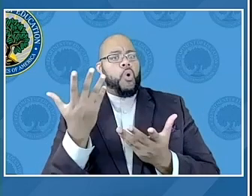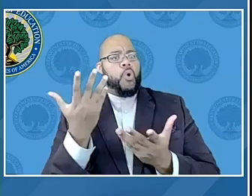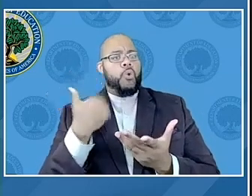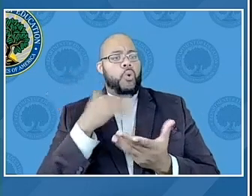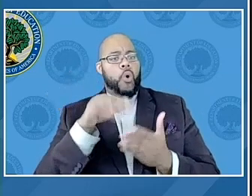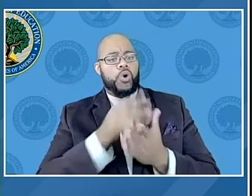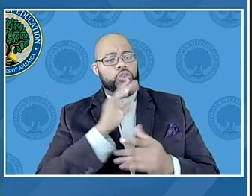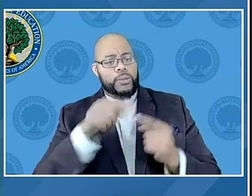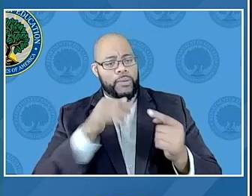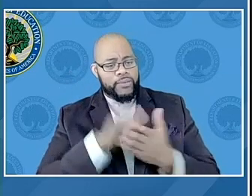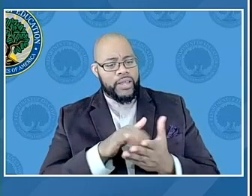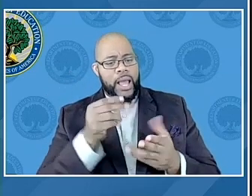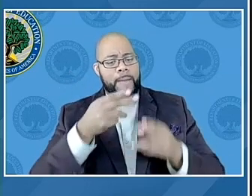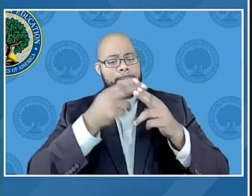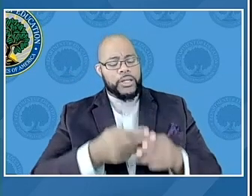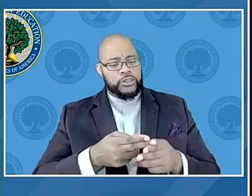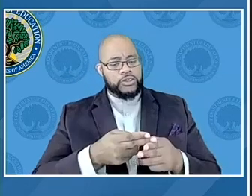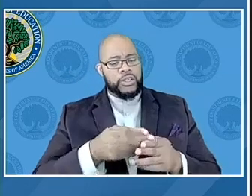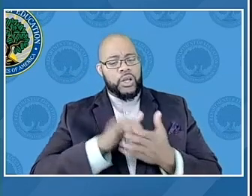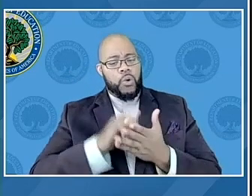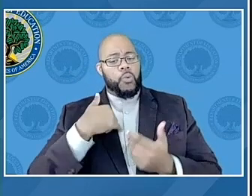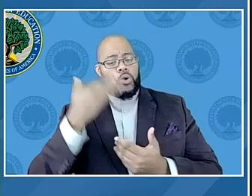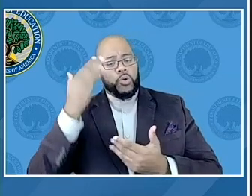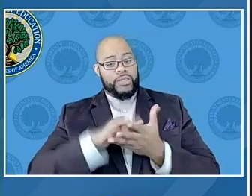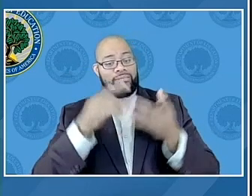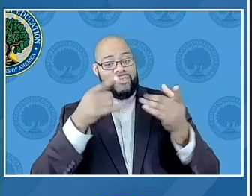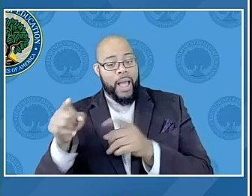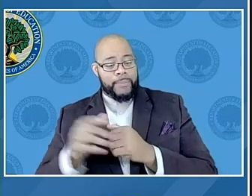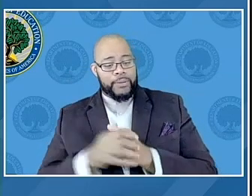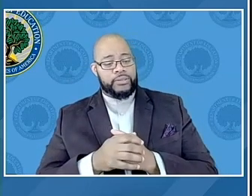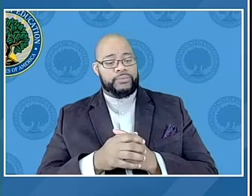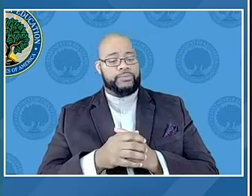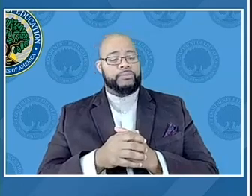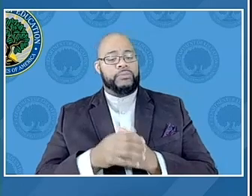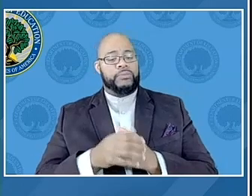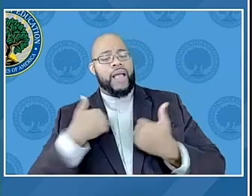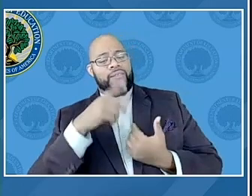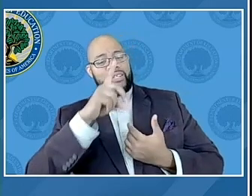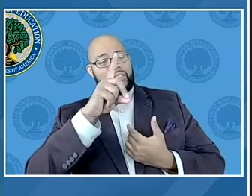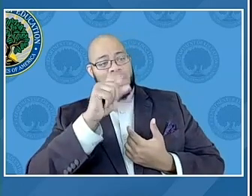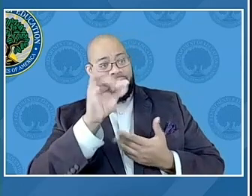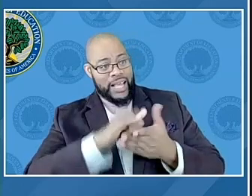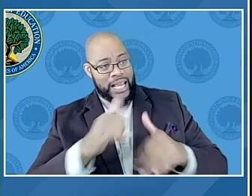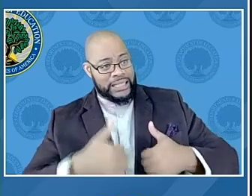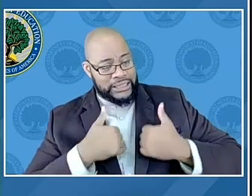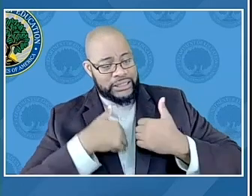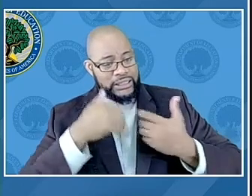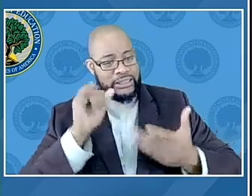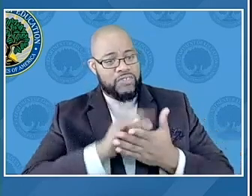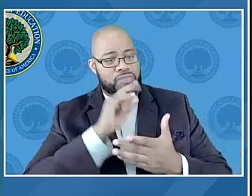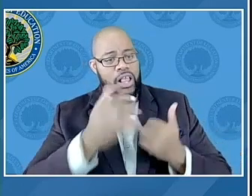mentioned instances where we know that's happening. Is there data that exists on that that would really help visualize that